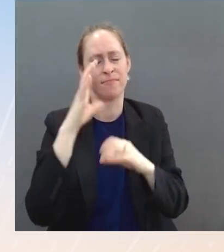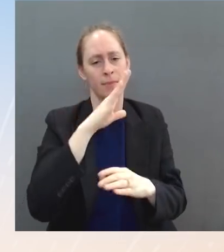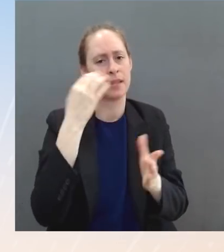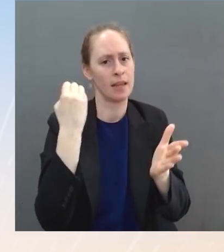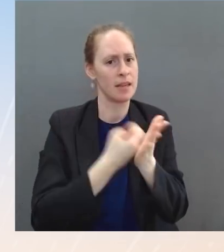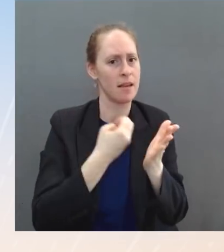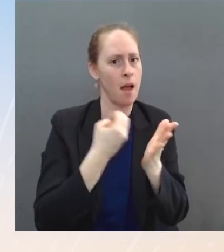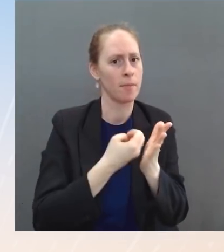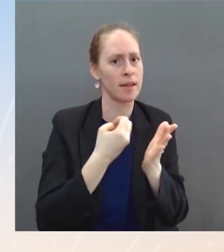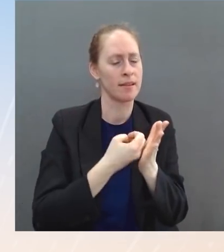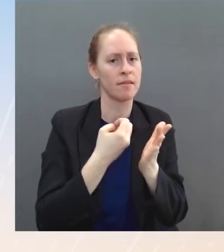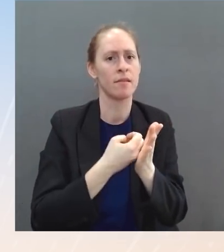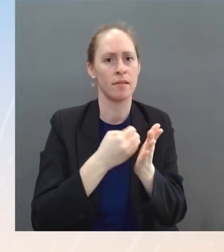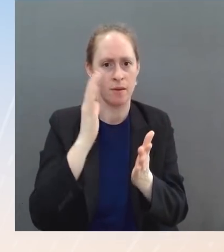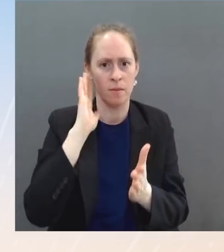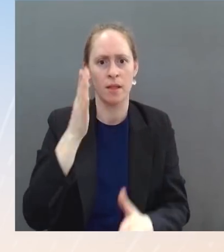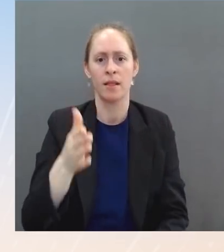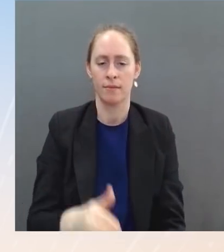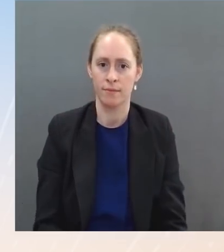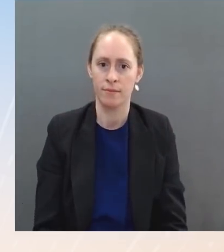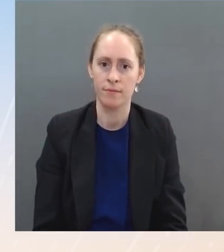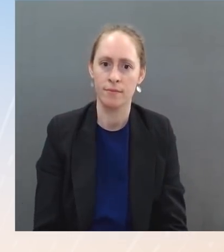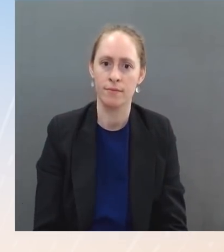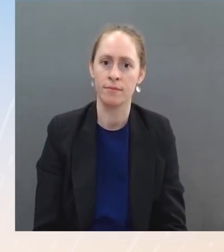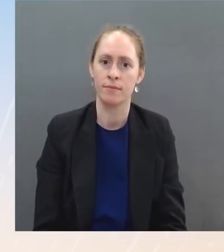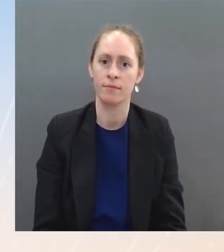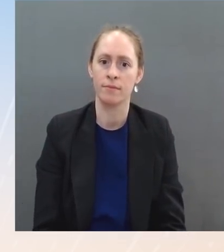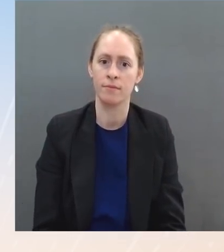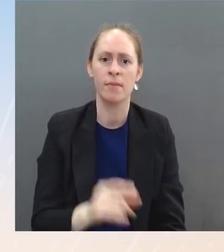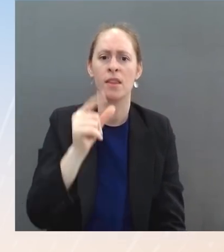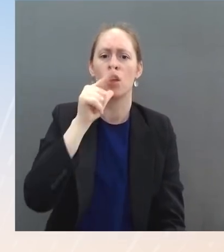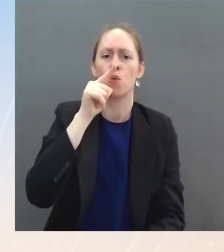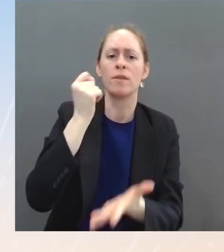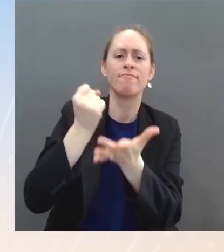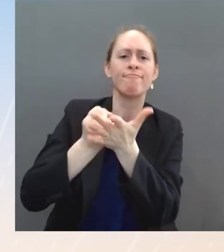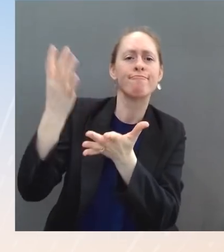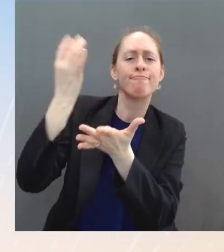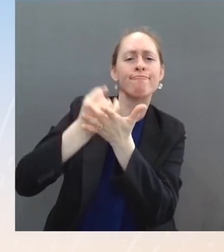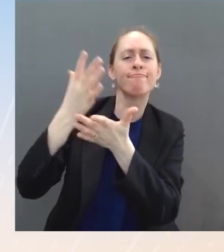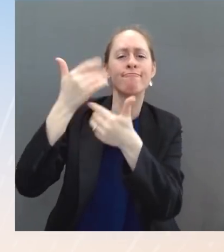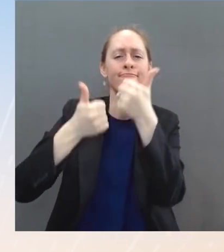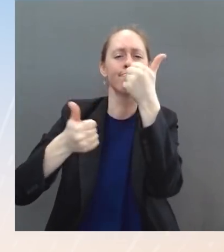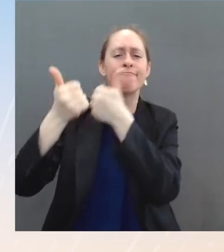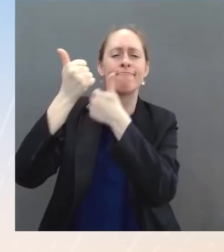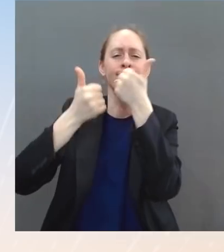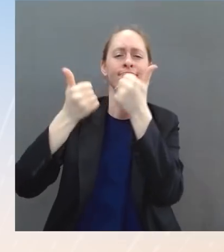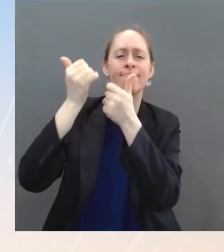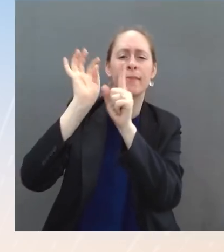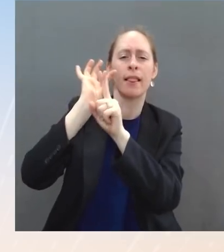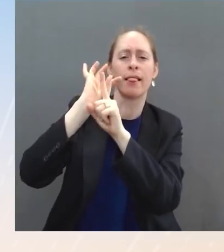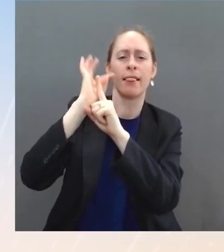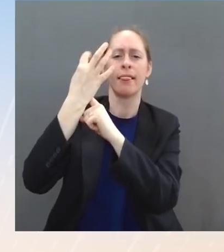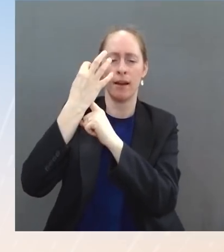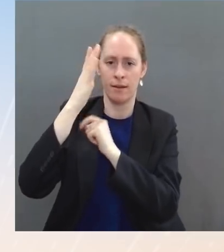who are in the inner circle and are close, where their actions have warranted that, including Russian oligarchs.